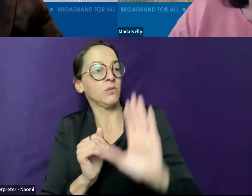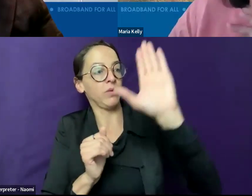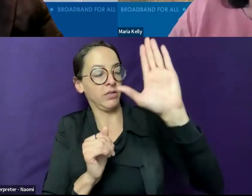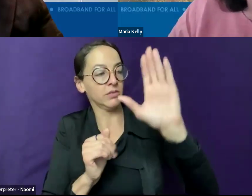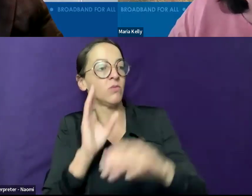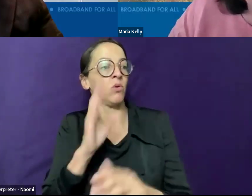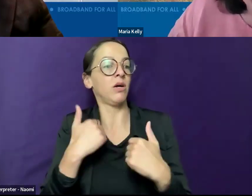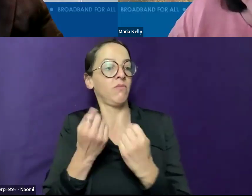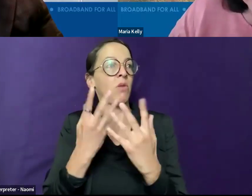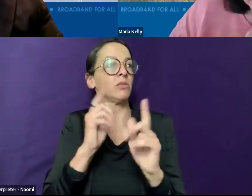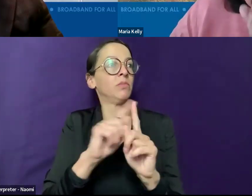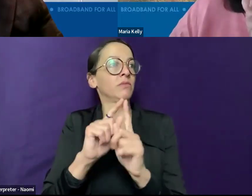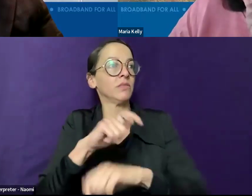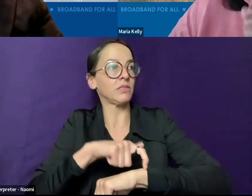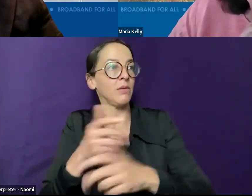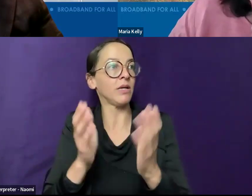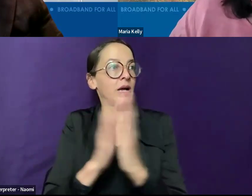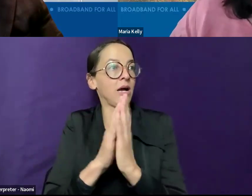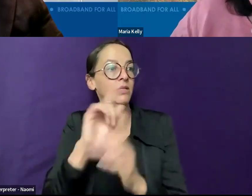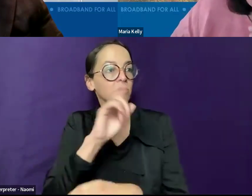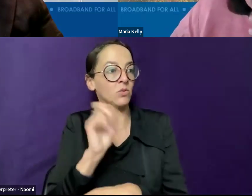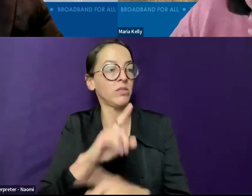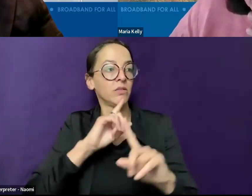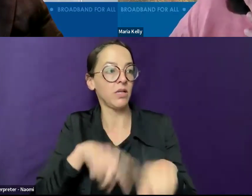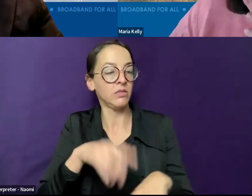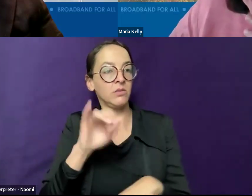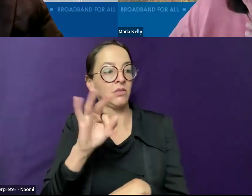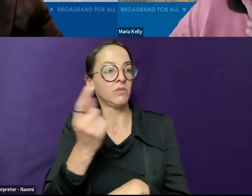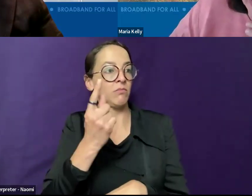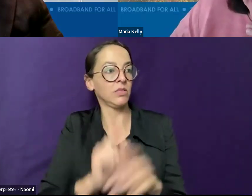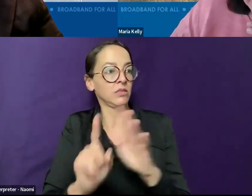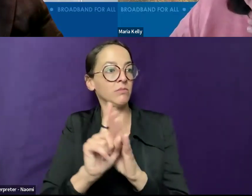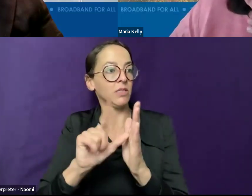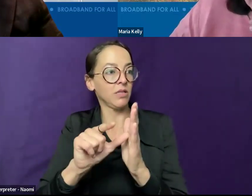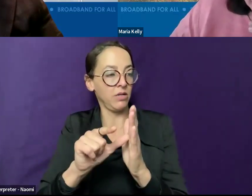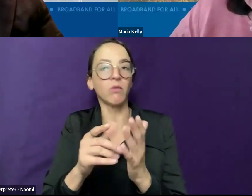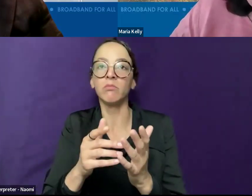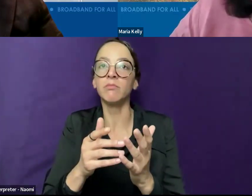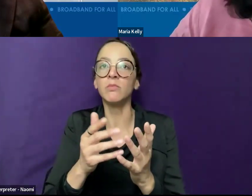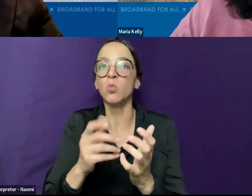So, if something comes up later and you want to check. We have a question from,